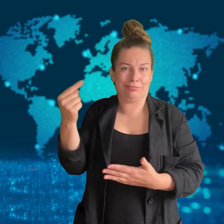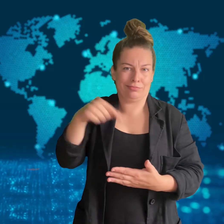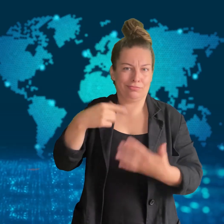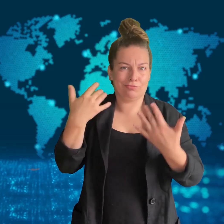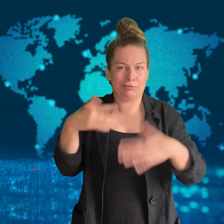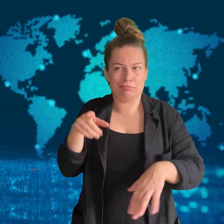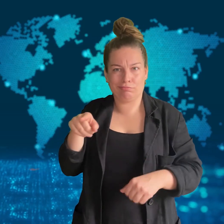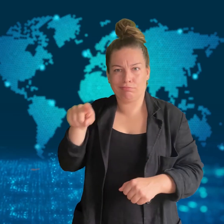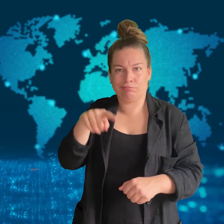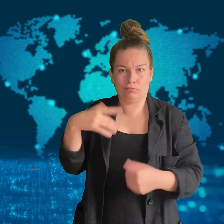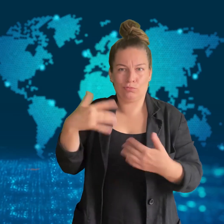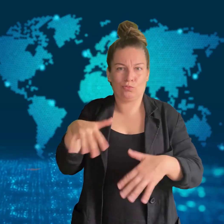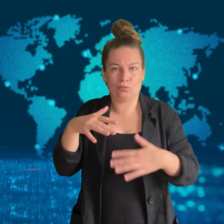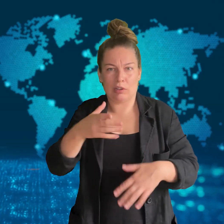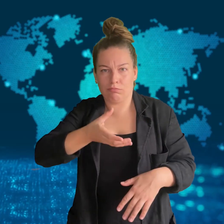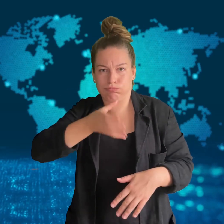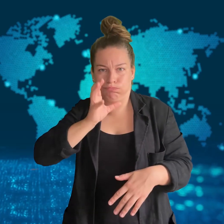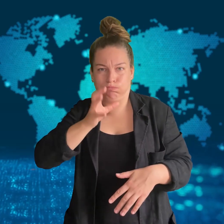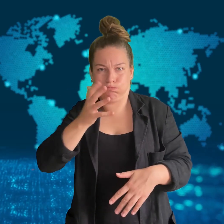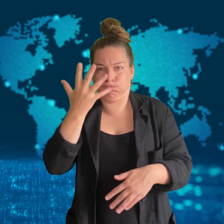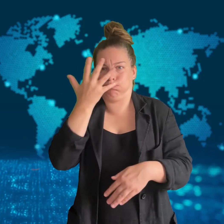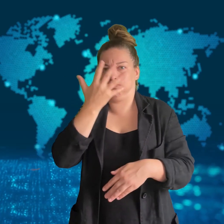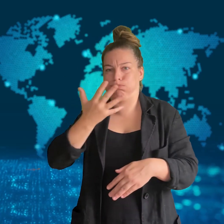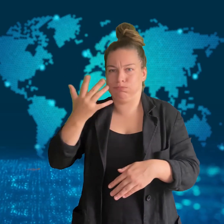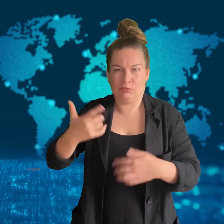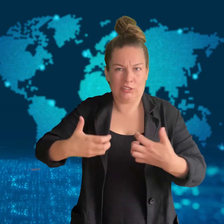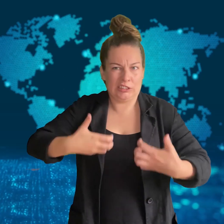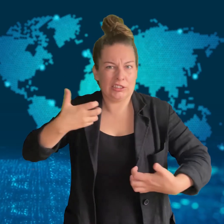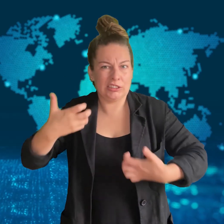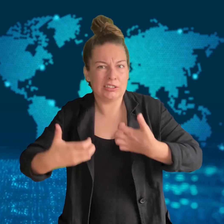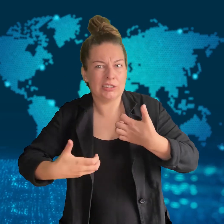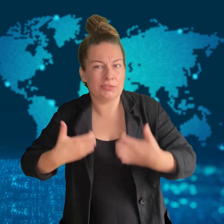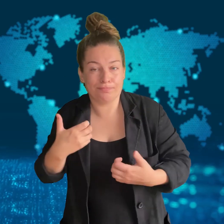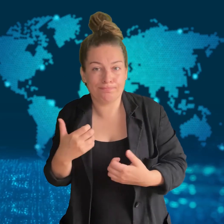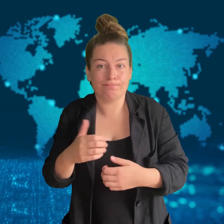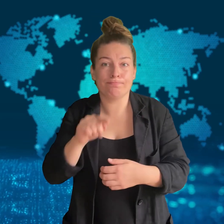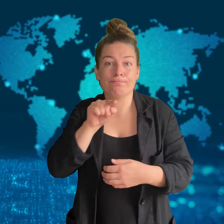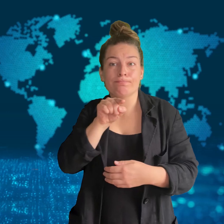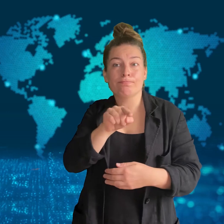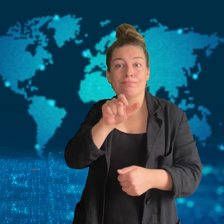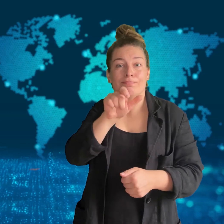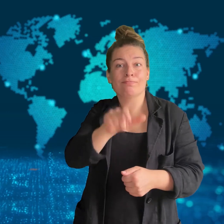the station drunk and aggressive.